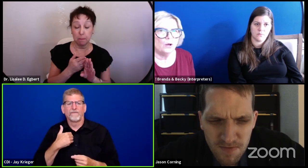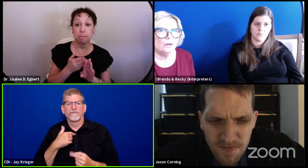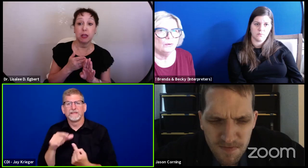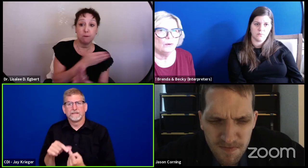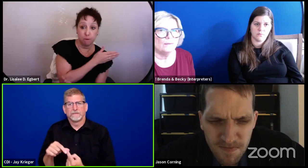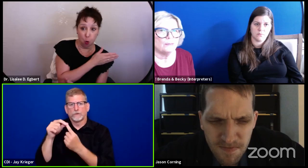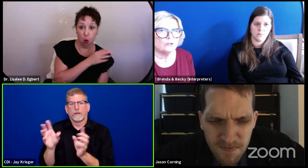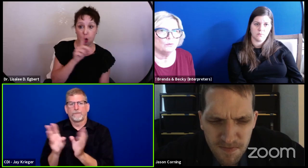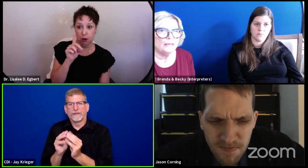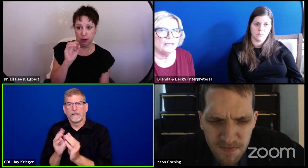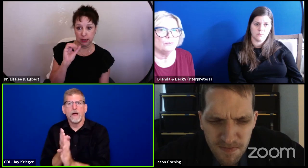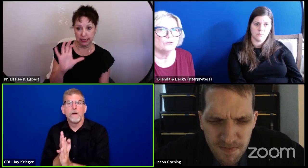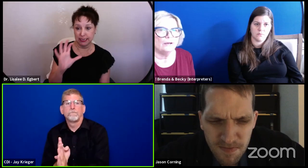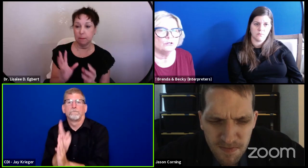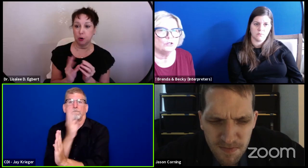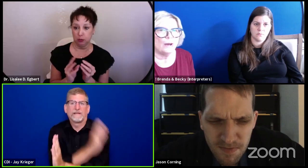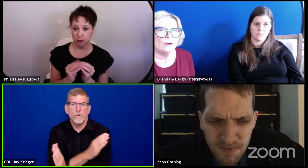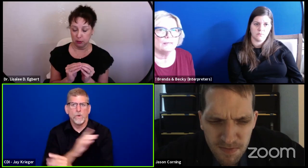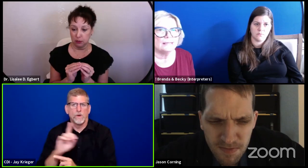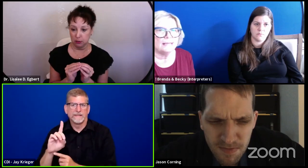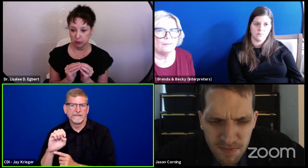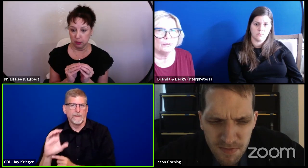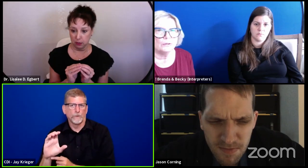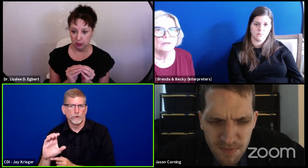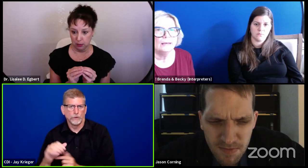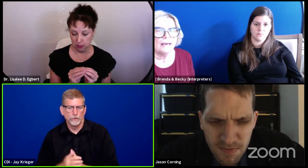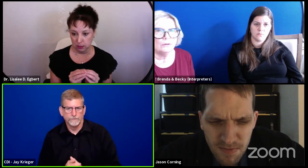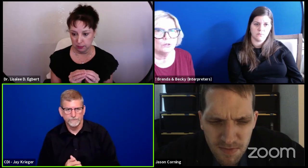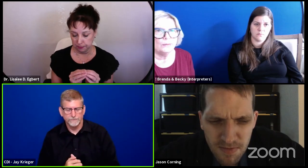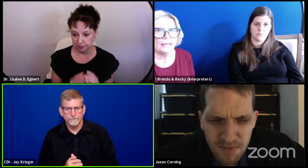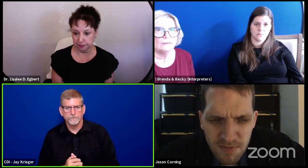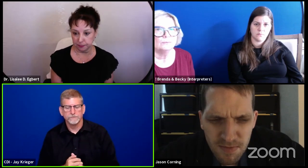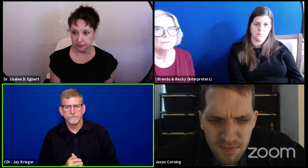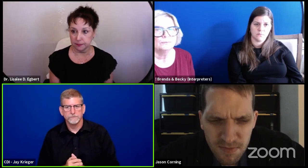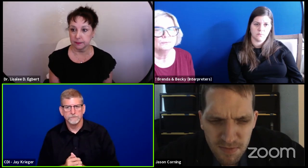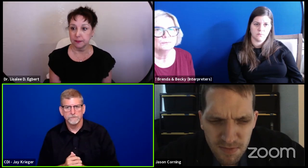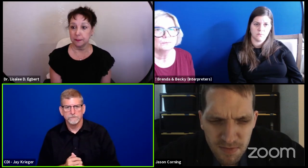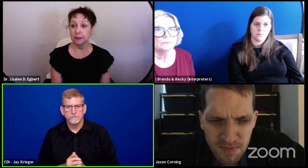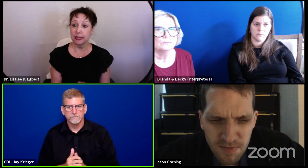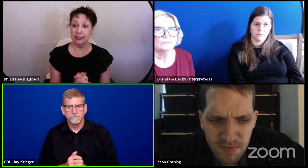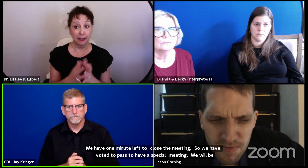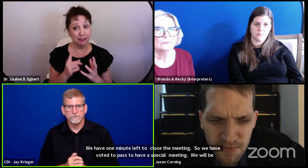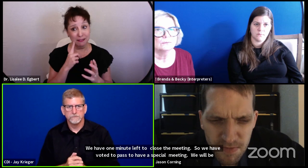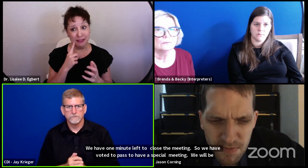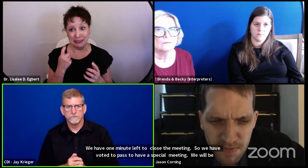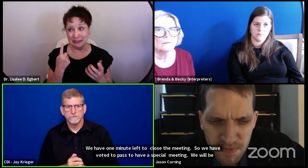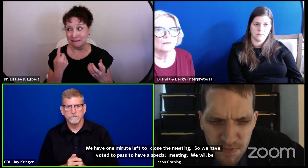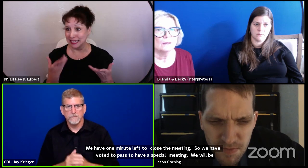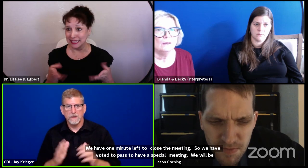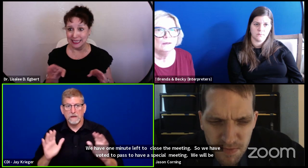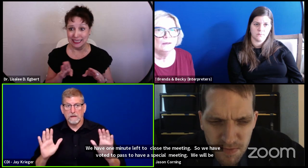all. We will have a special meeting prior to our December council meeting.